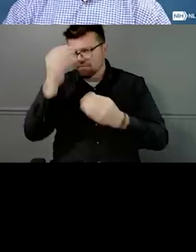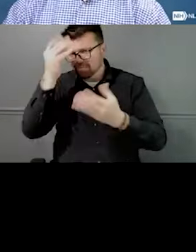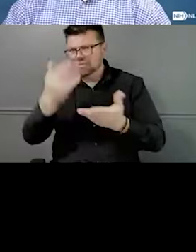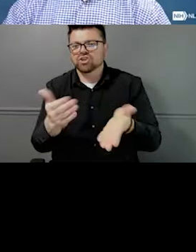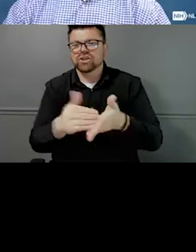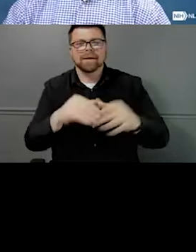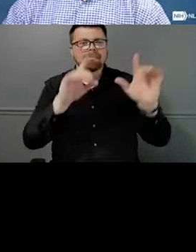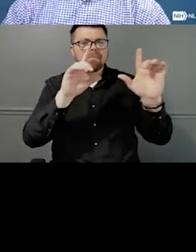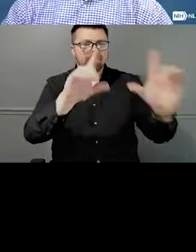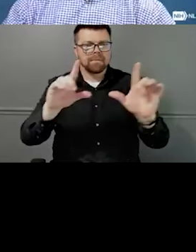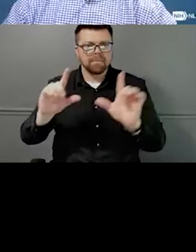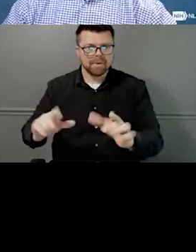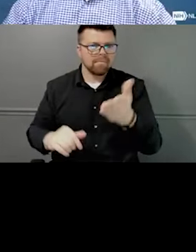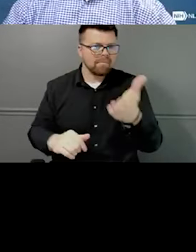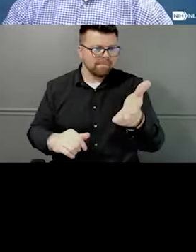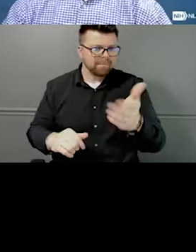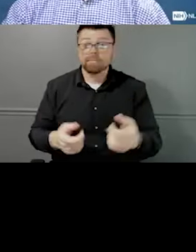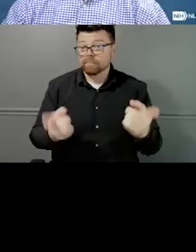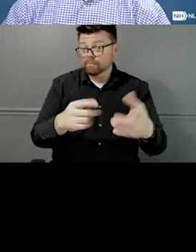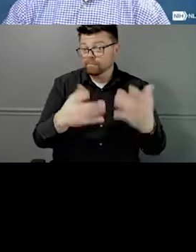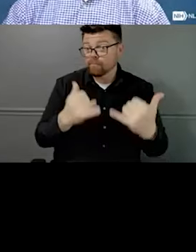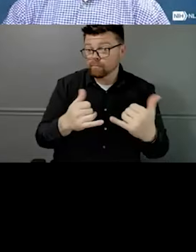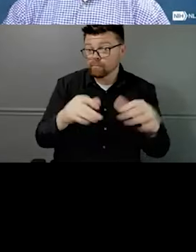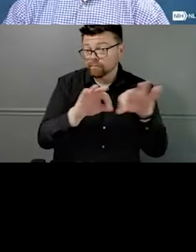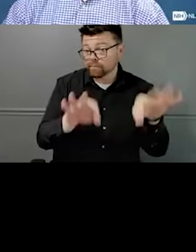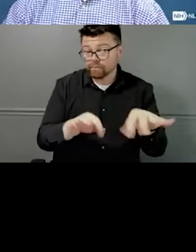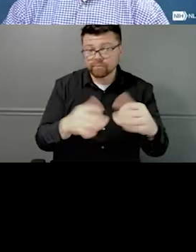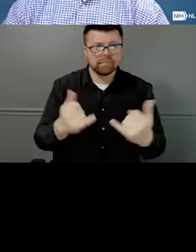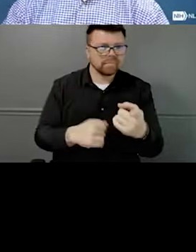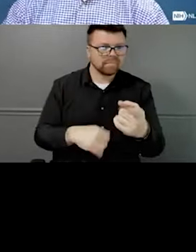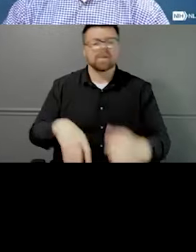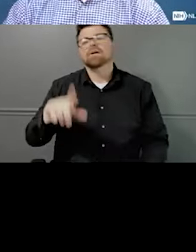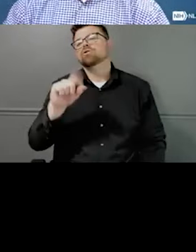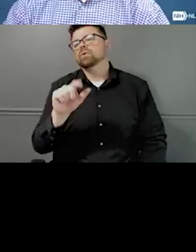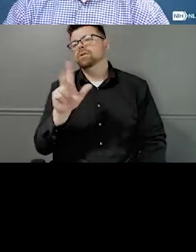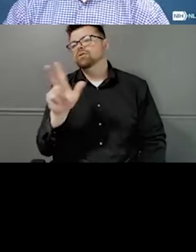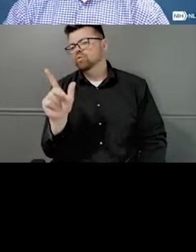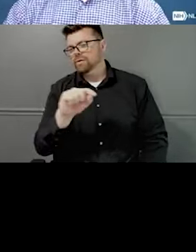The current form will be marked as 2023-1.